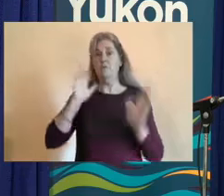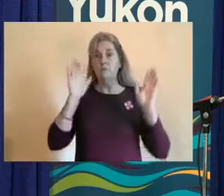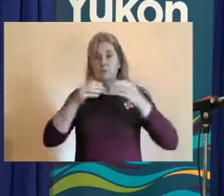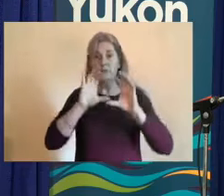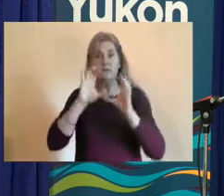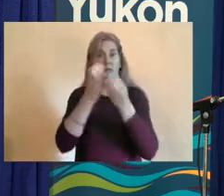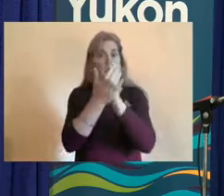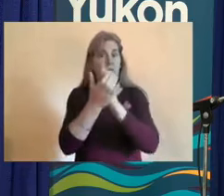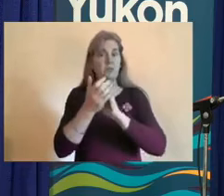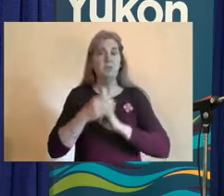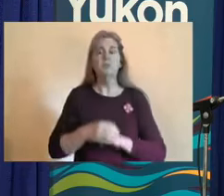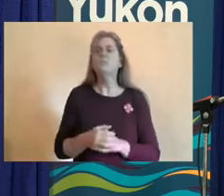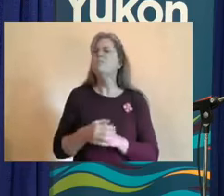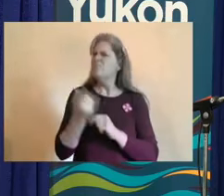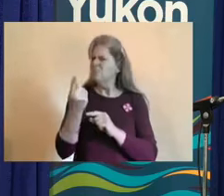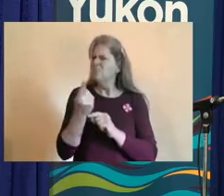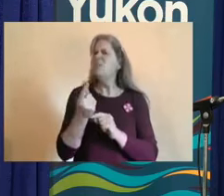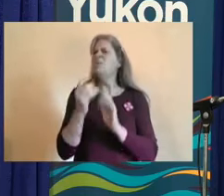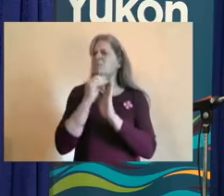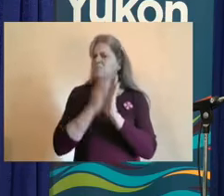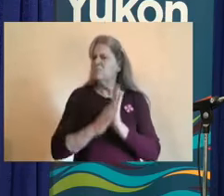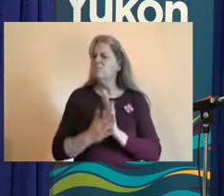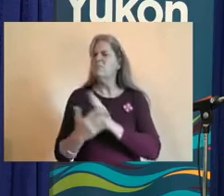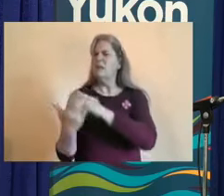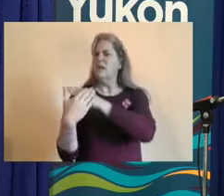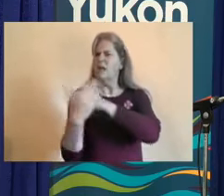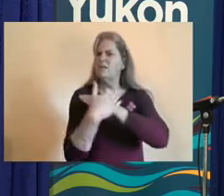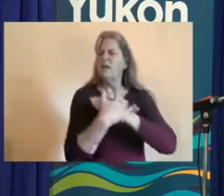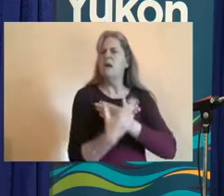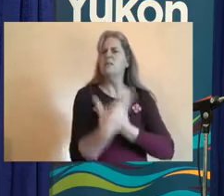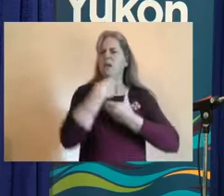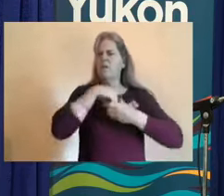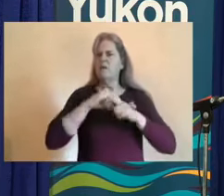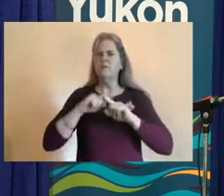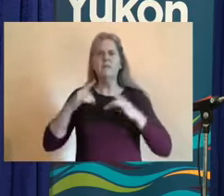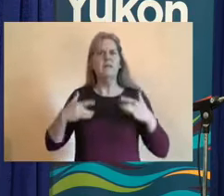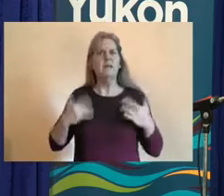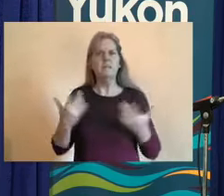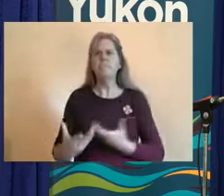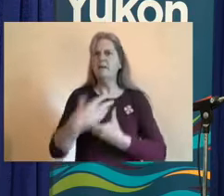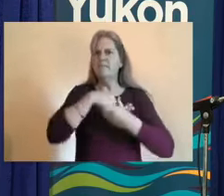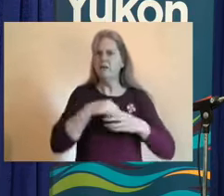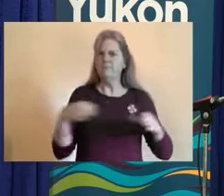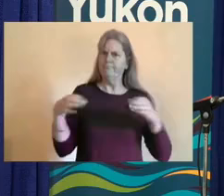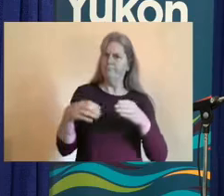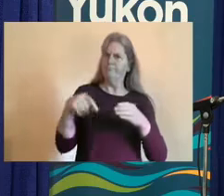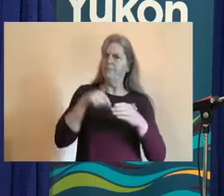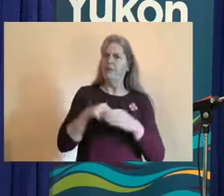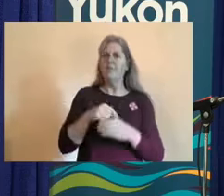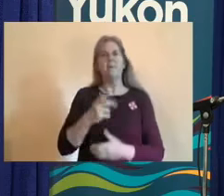support of attending meetings, providing advice, and participating in other activities. This will be an amazing